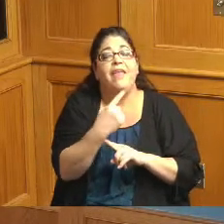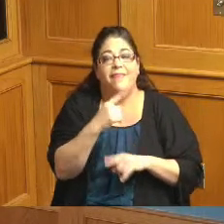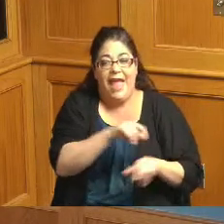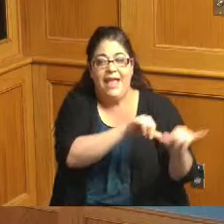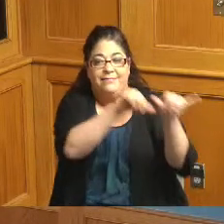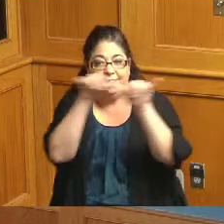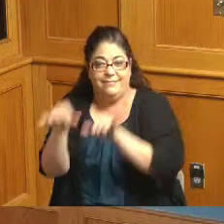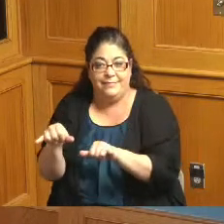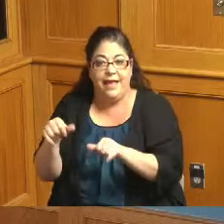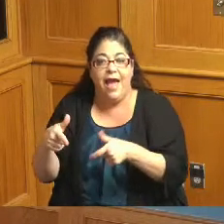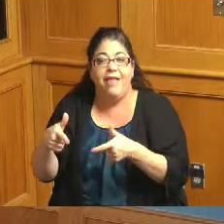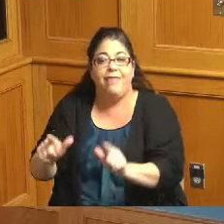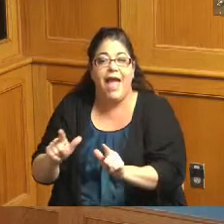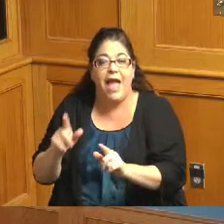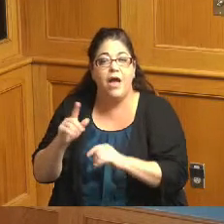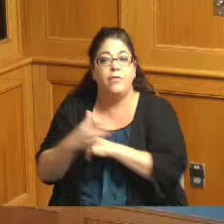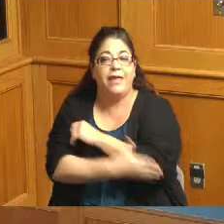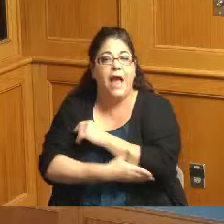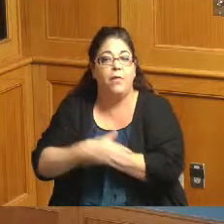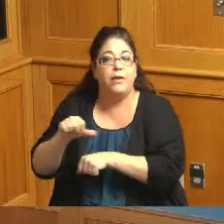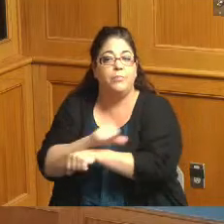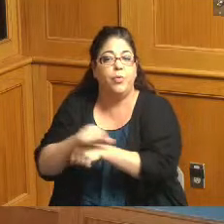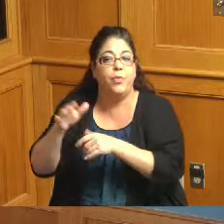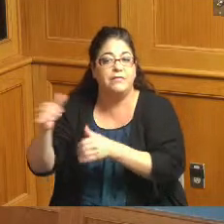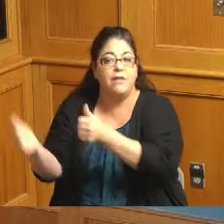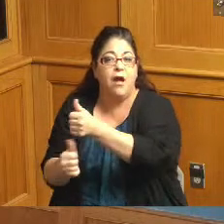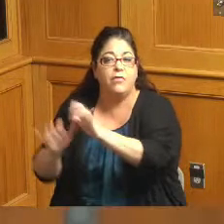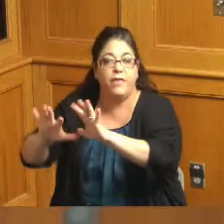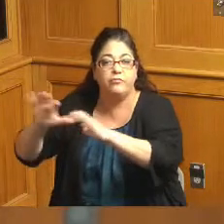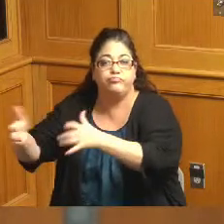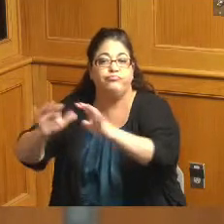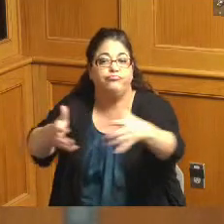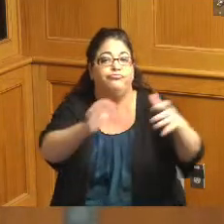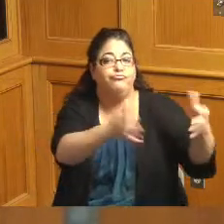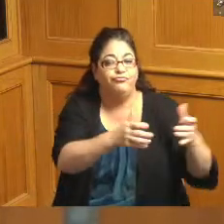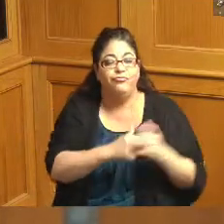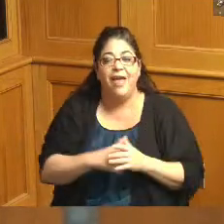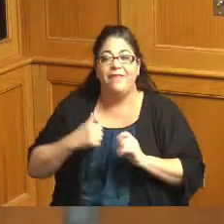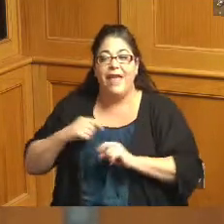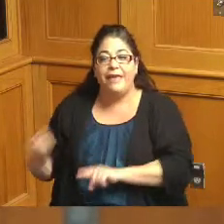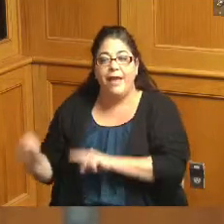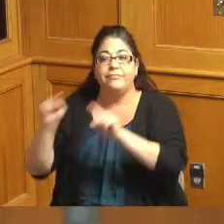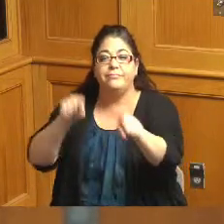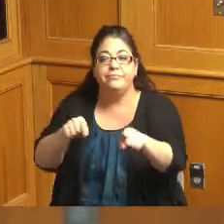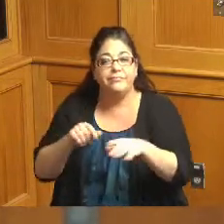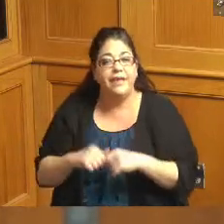allowing County employees that fall under their jurisdiction to receive that personal day so we we